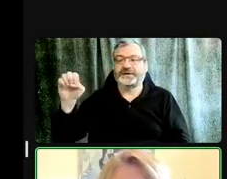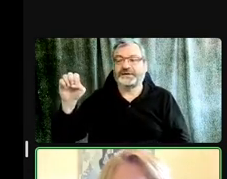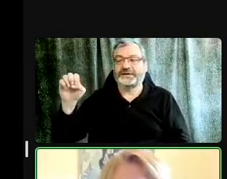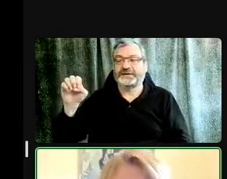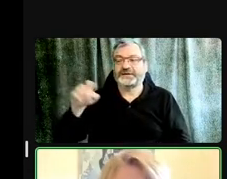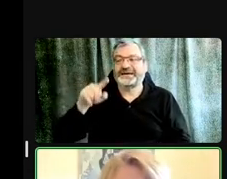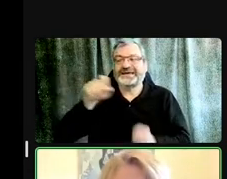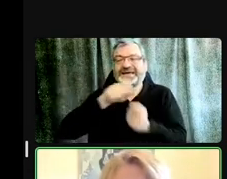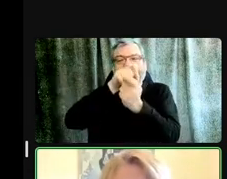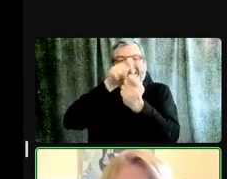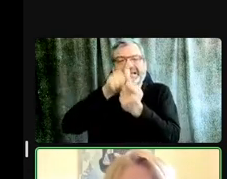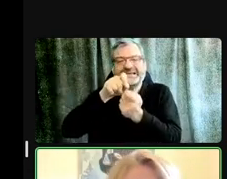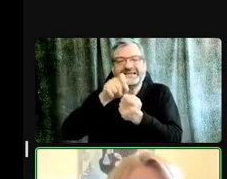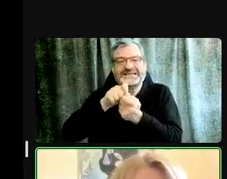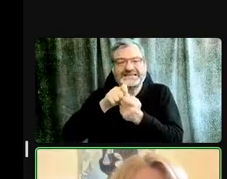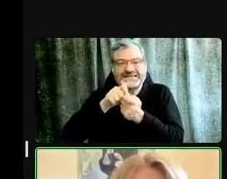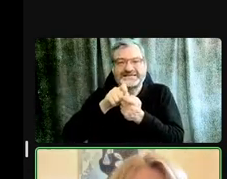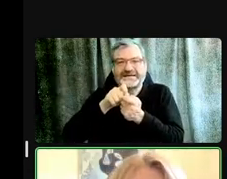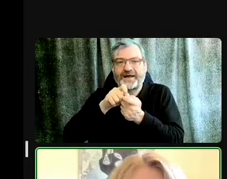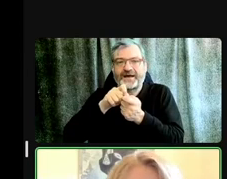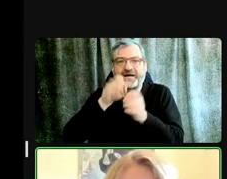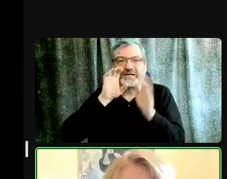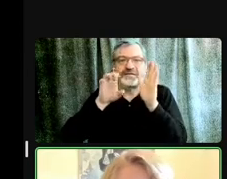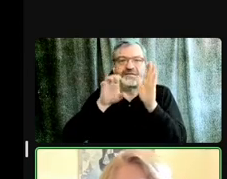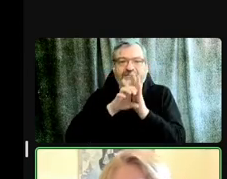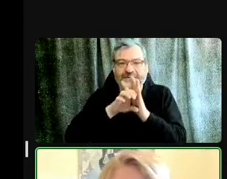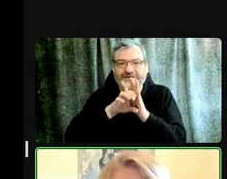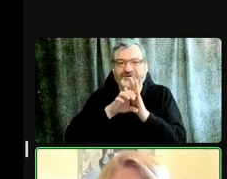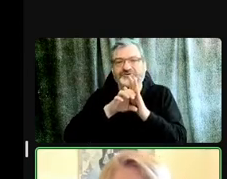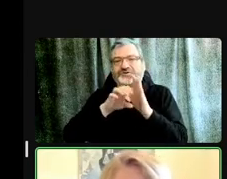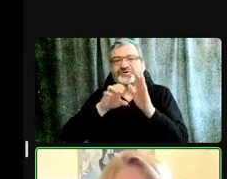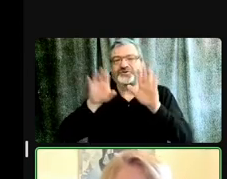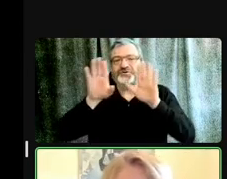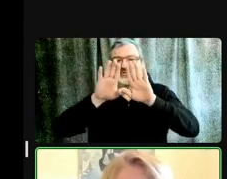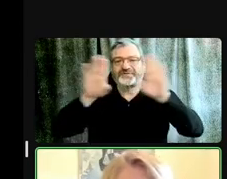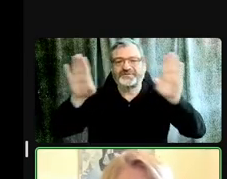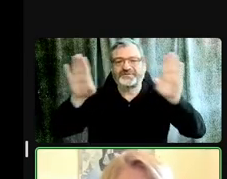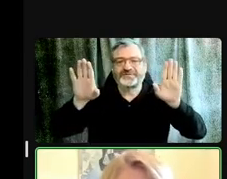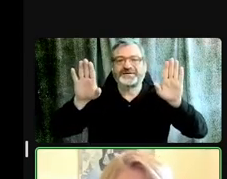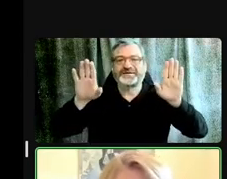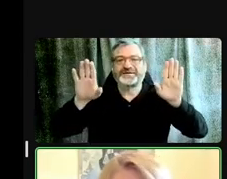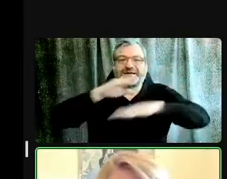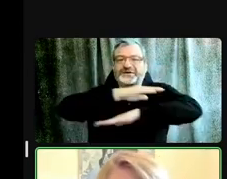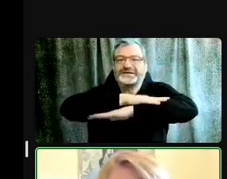of the painting, and it has candy strewn around on a tabletop. There's this really beautiful